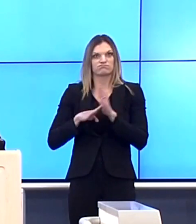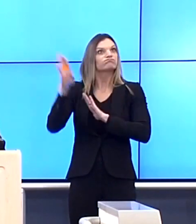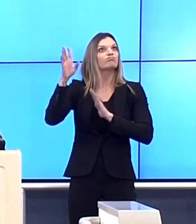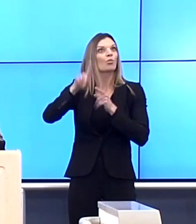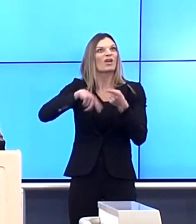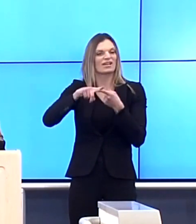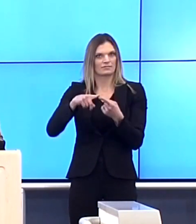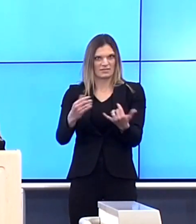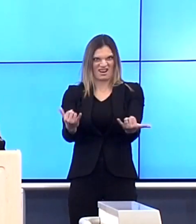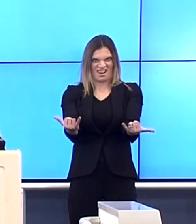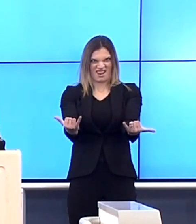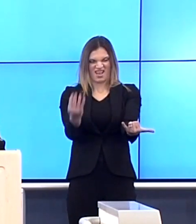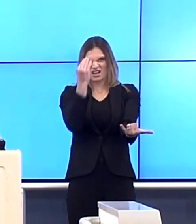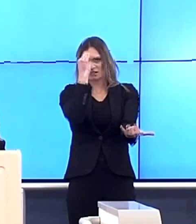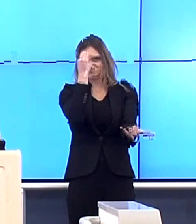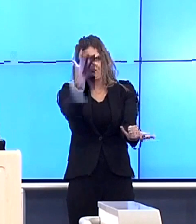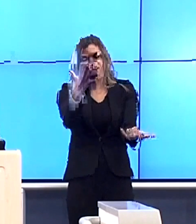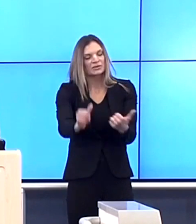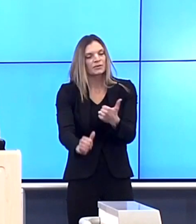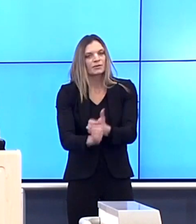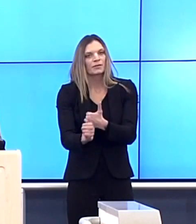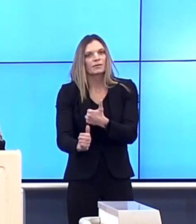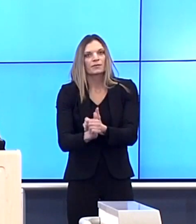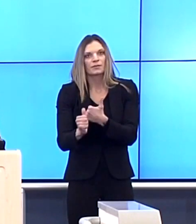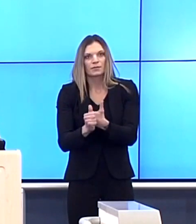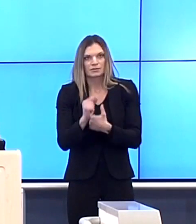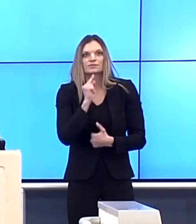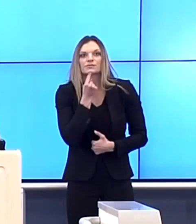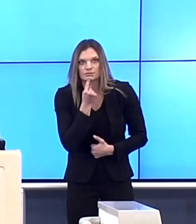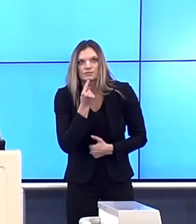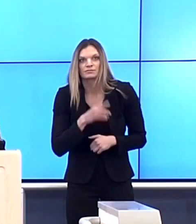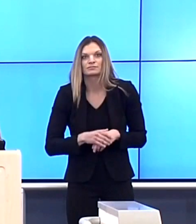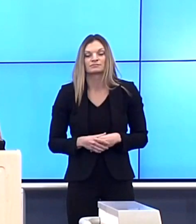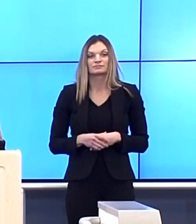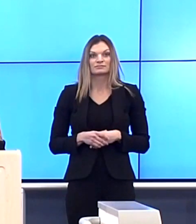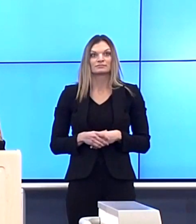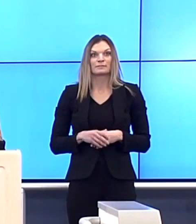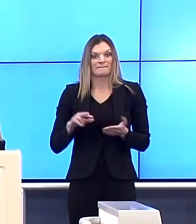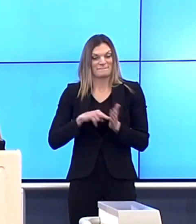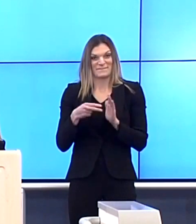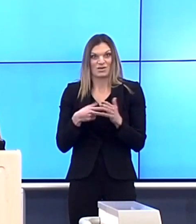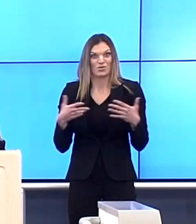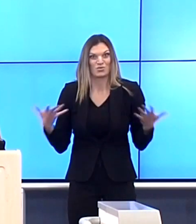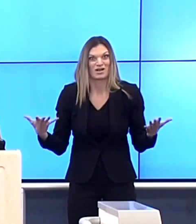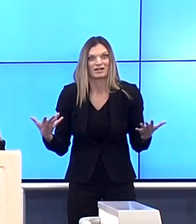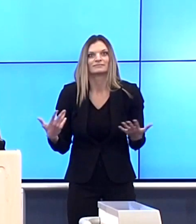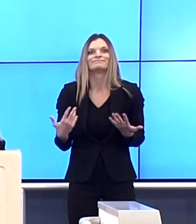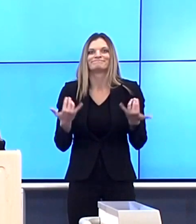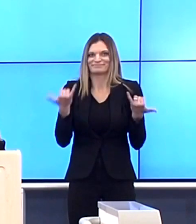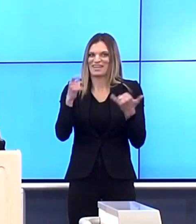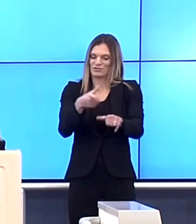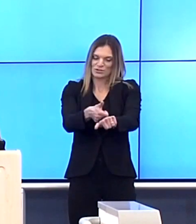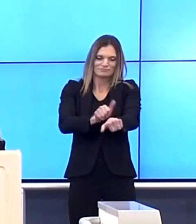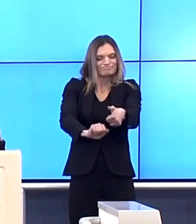THIS PANDEMIC TO DATE. THE SITUATION HAS NEVER BEEN THE SITUATION HAS NEVER BEEN MORE DIRE. MORE DIRE. WE ARE AT THE PRECIPICE AS WE WE ARE AT THE PRECIPICE AS WE NEED TO TAKE SOME ACTION.